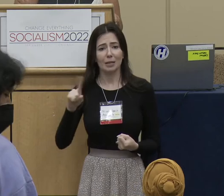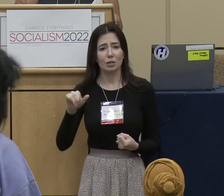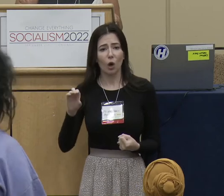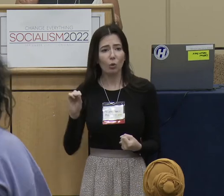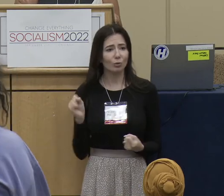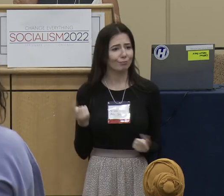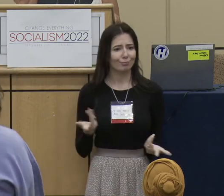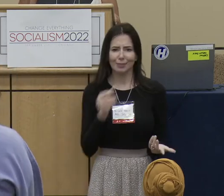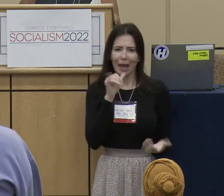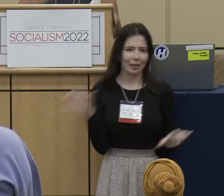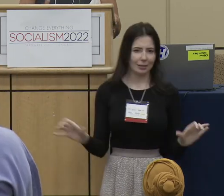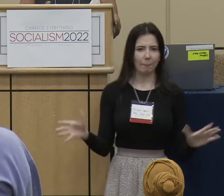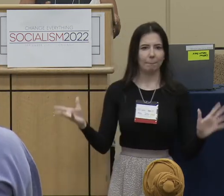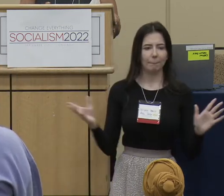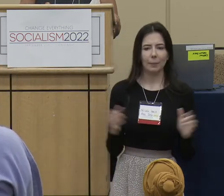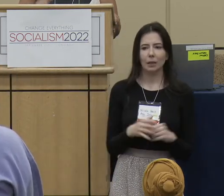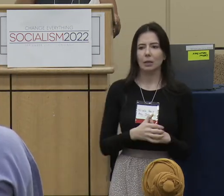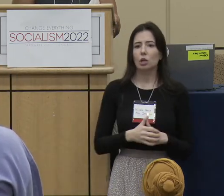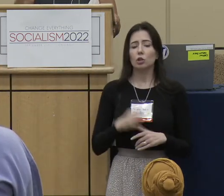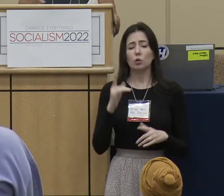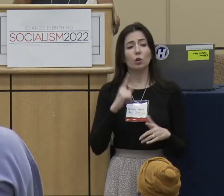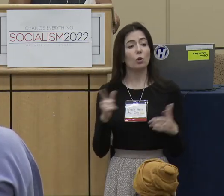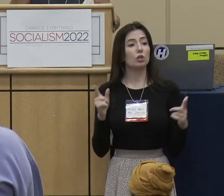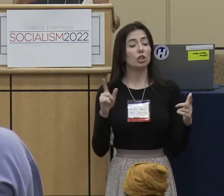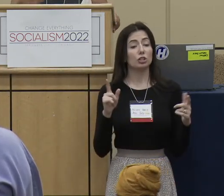ridiculous. In fact, there's a tension between small